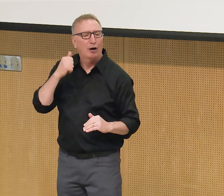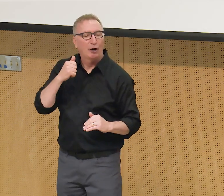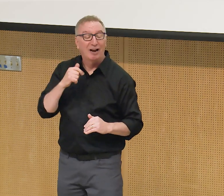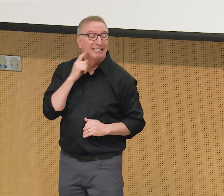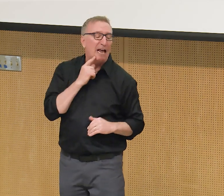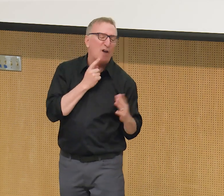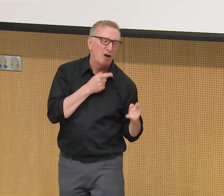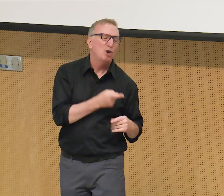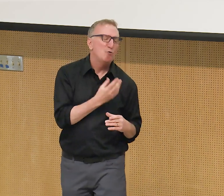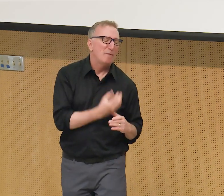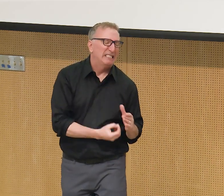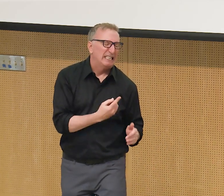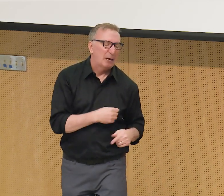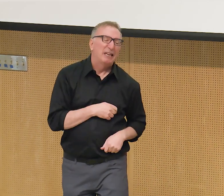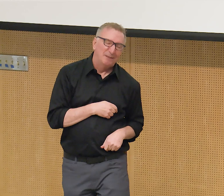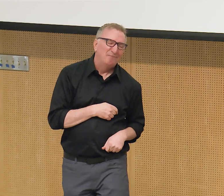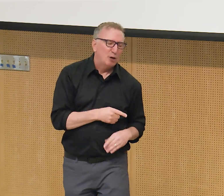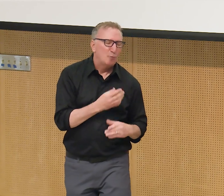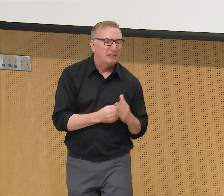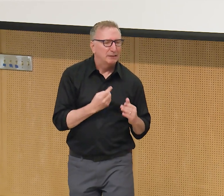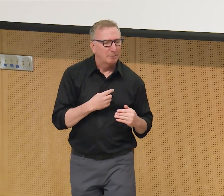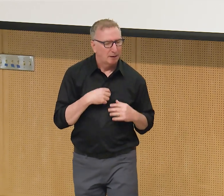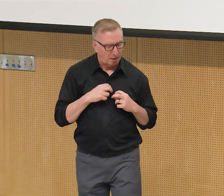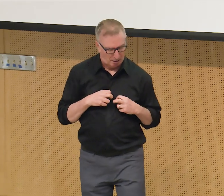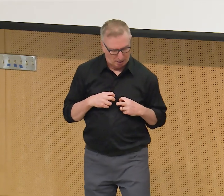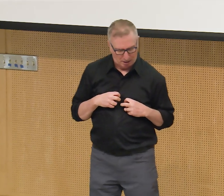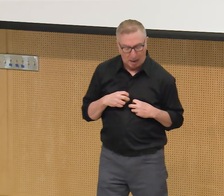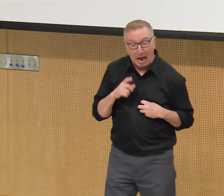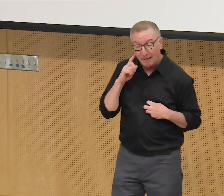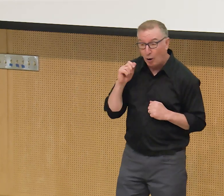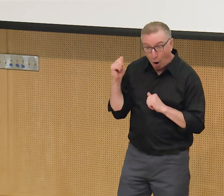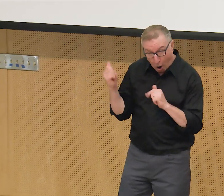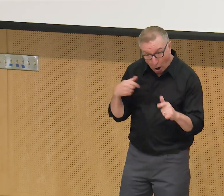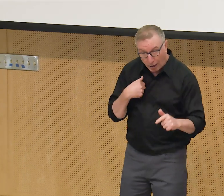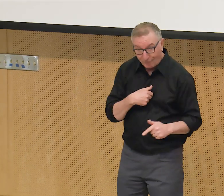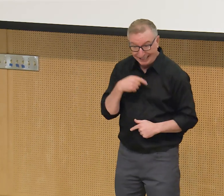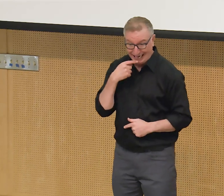It's the belief that Deaf people are missing out on something and need to be fixed.